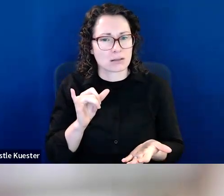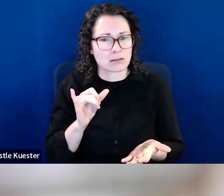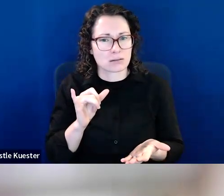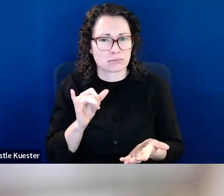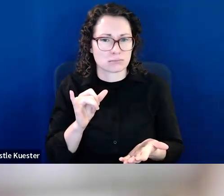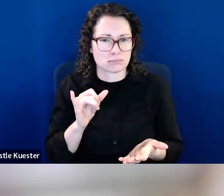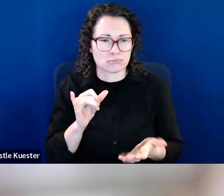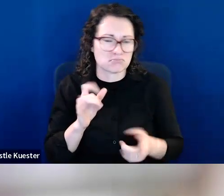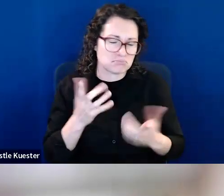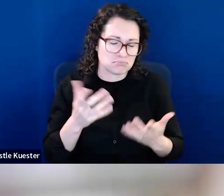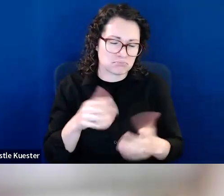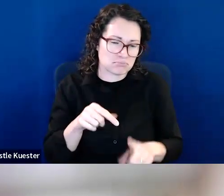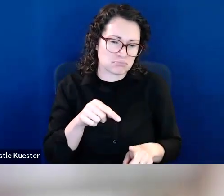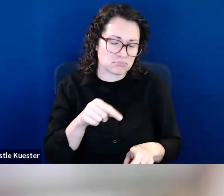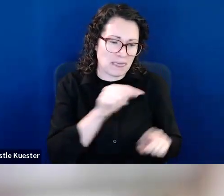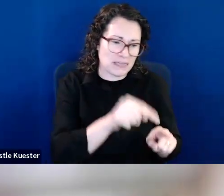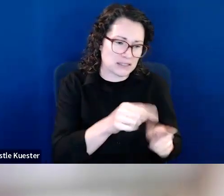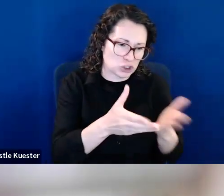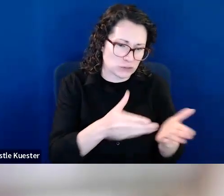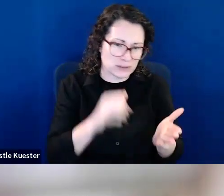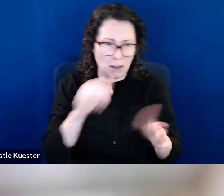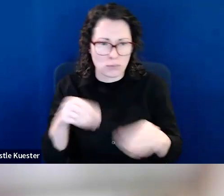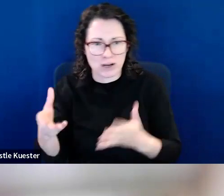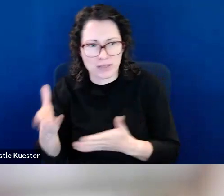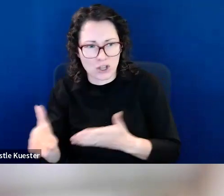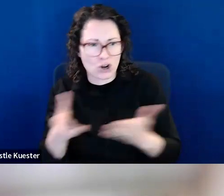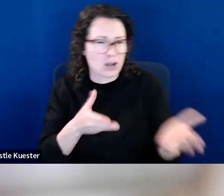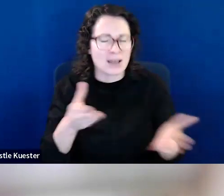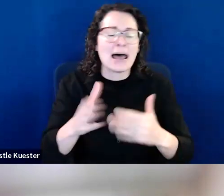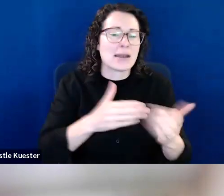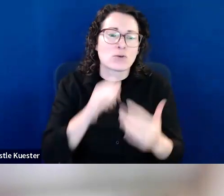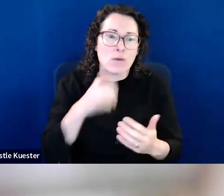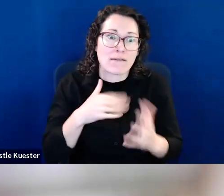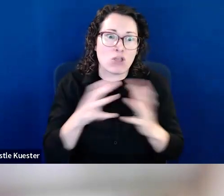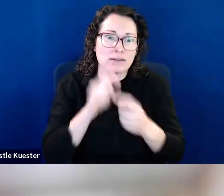different settings. So, and again, I'm not I don't have all the details there, but no,